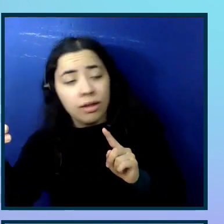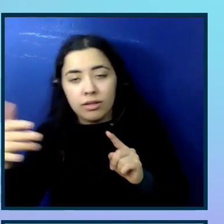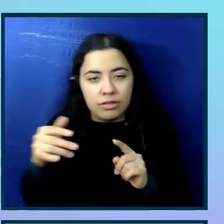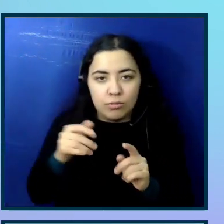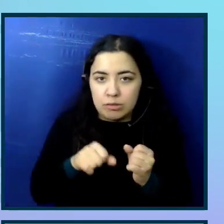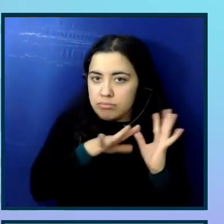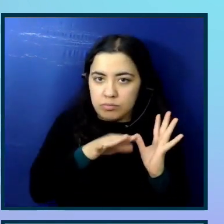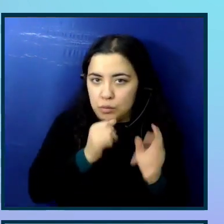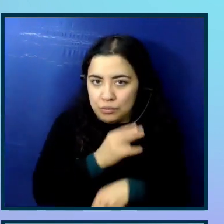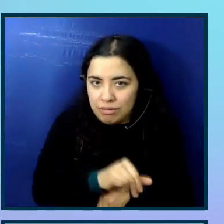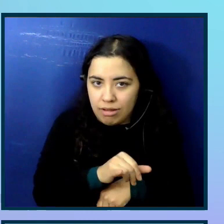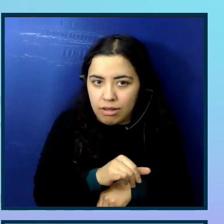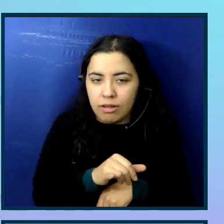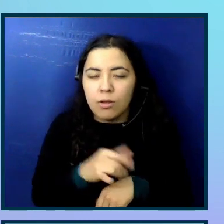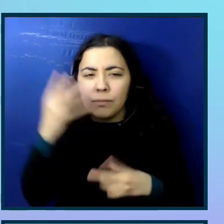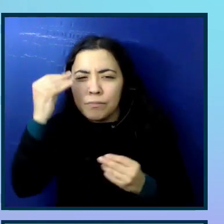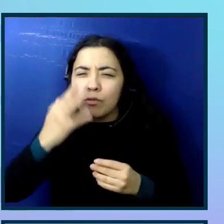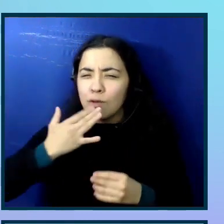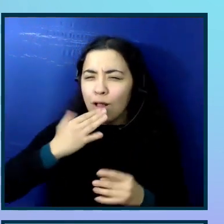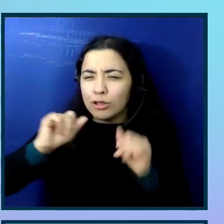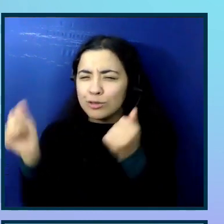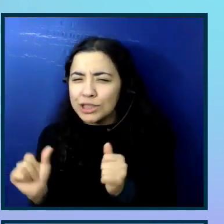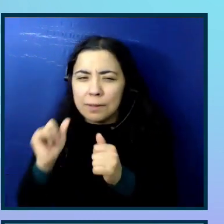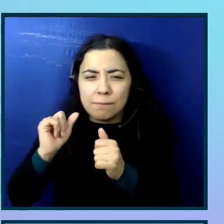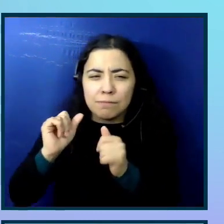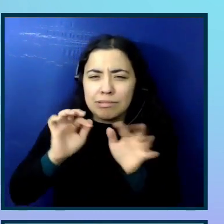like color, shape, type. Again, we want more variety.